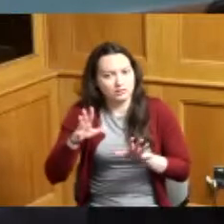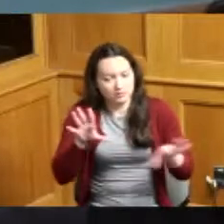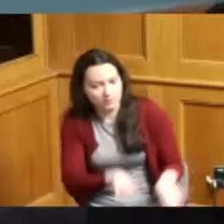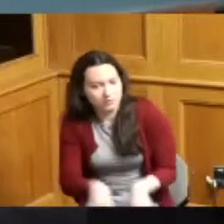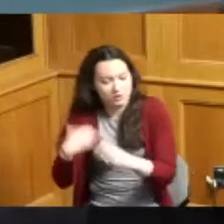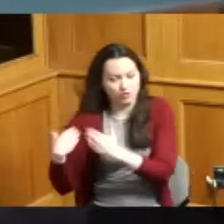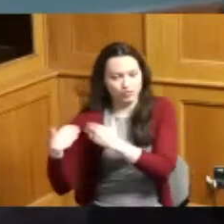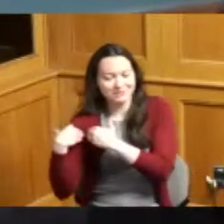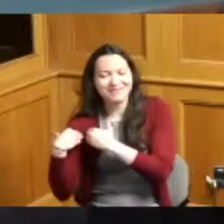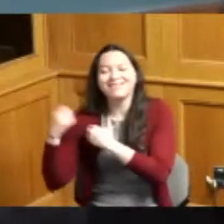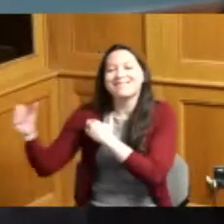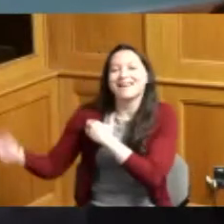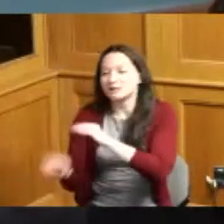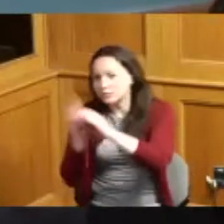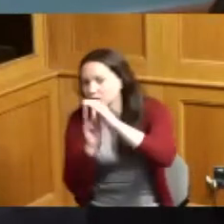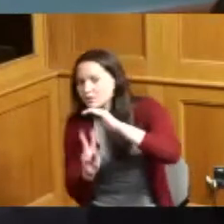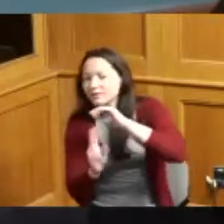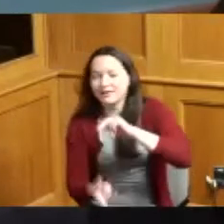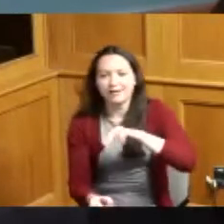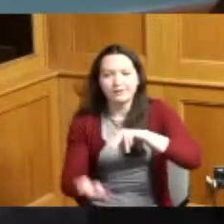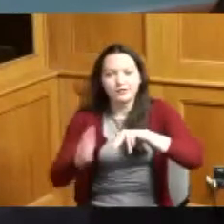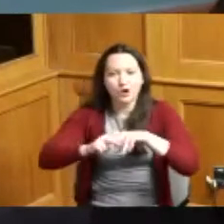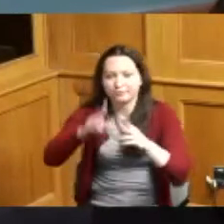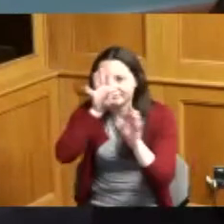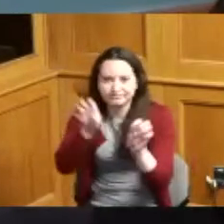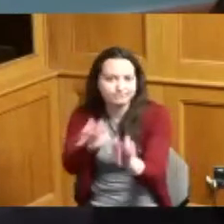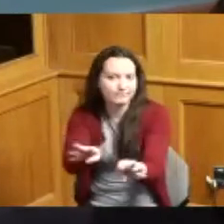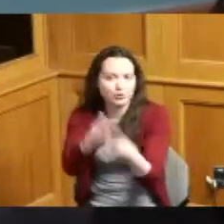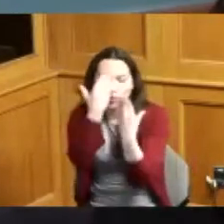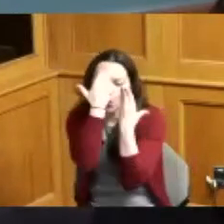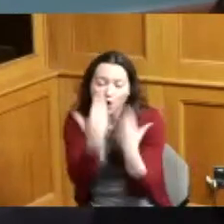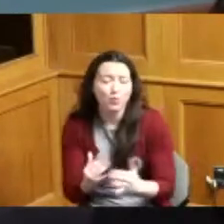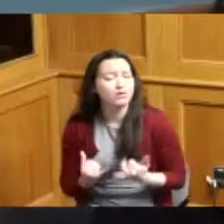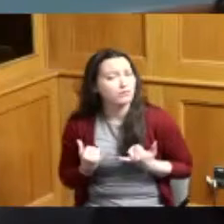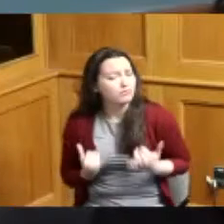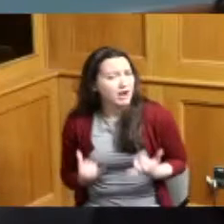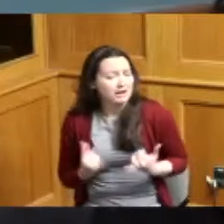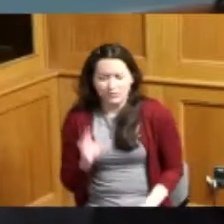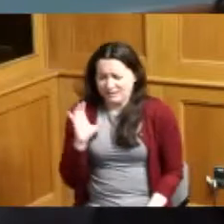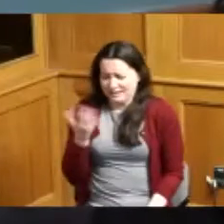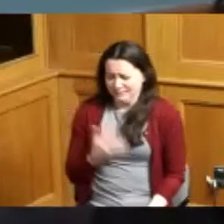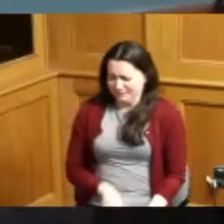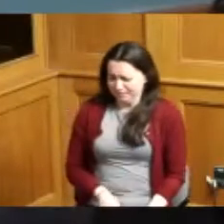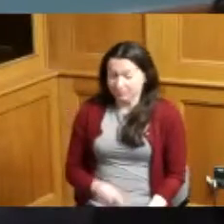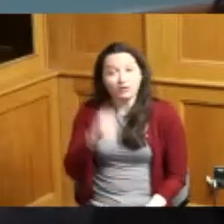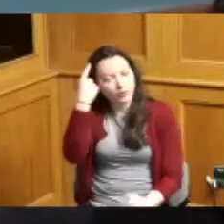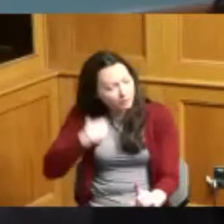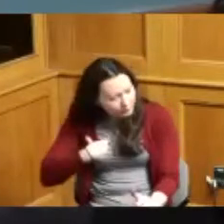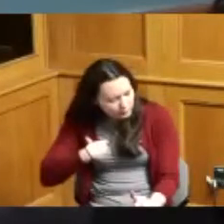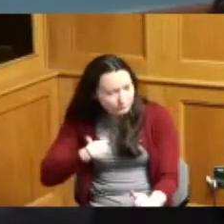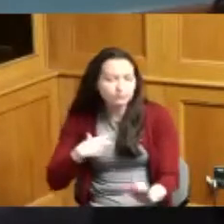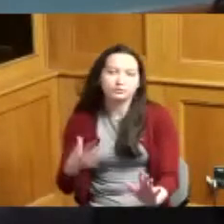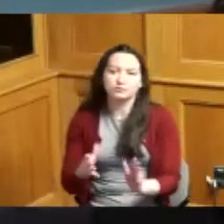any additional cost that we don't know what that is uh today it just seems uh for me we're signing